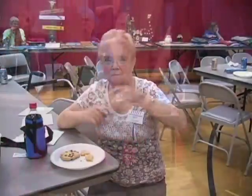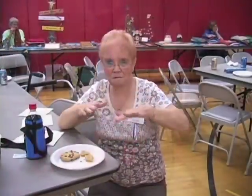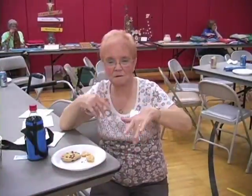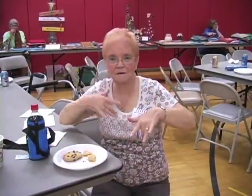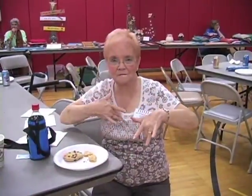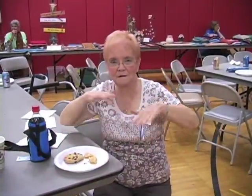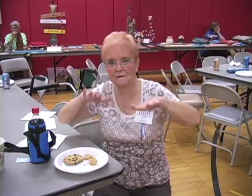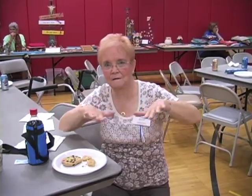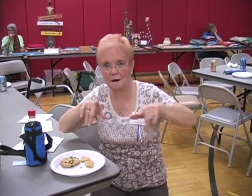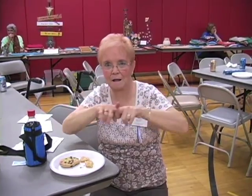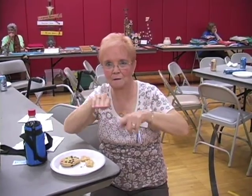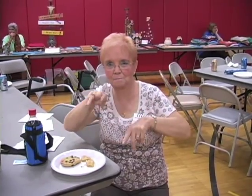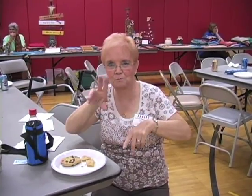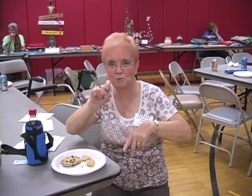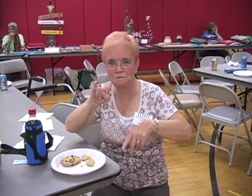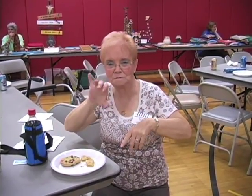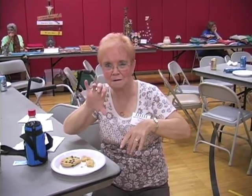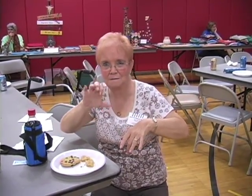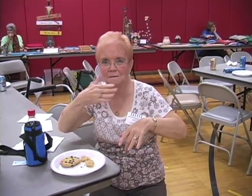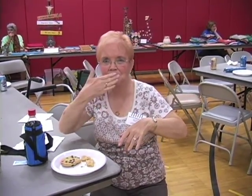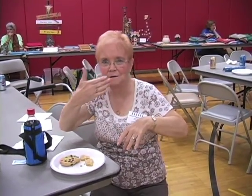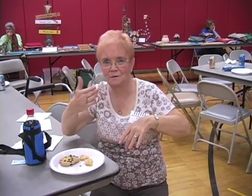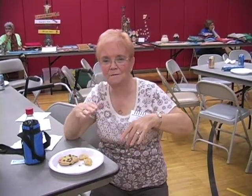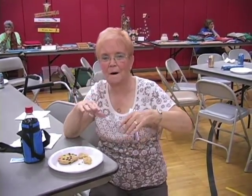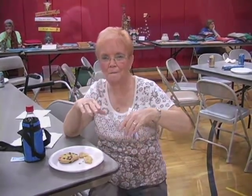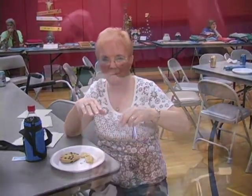I feel vibrations like music.